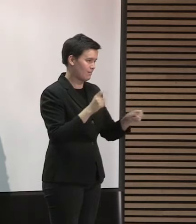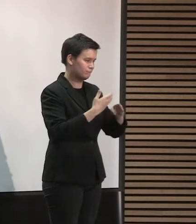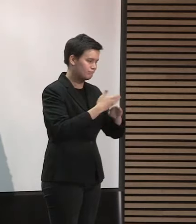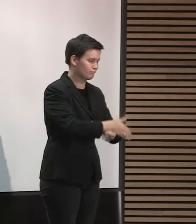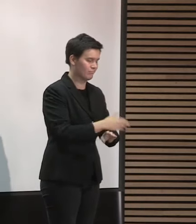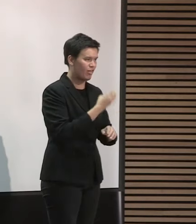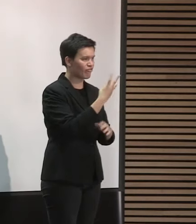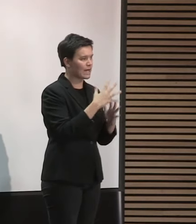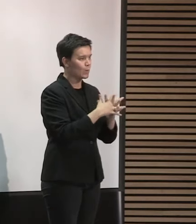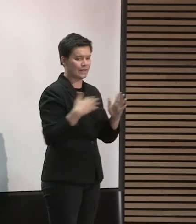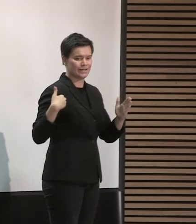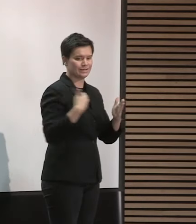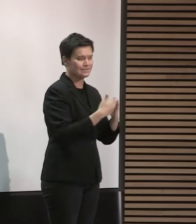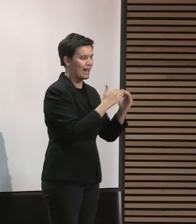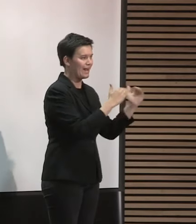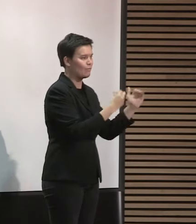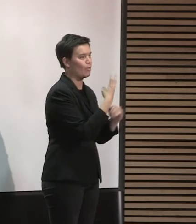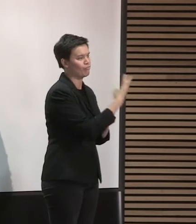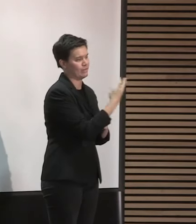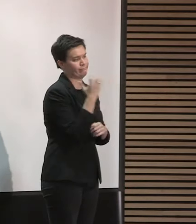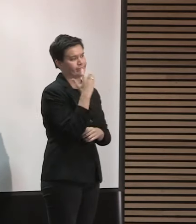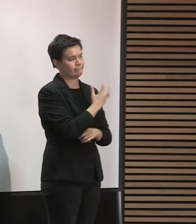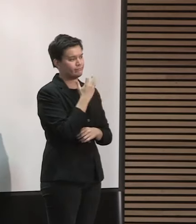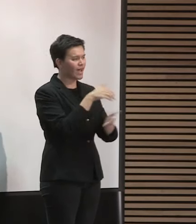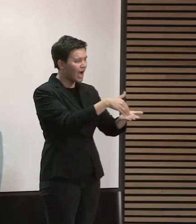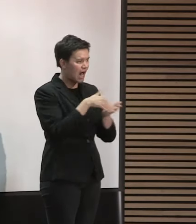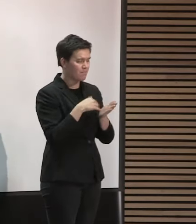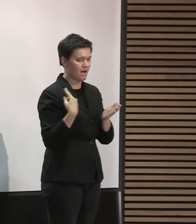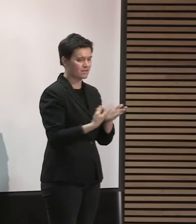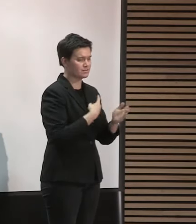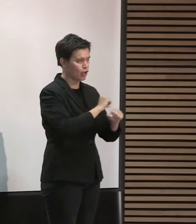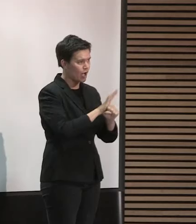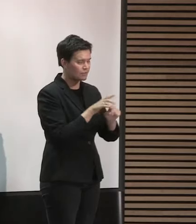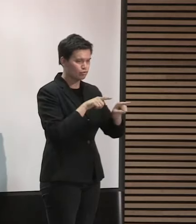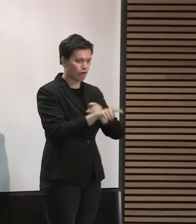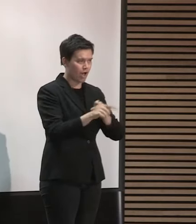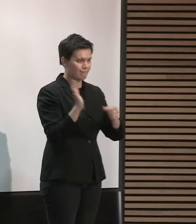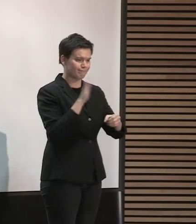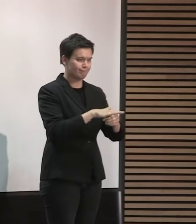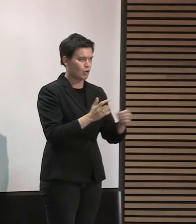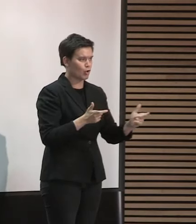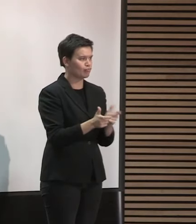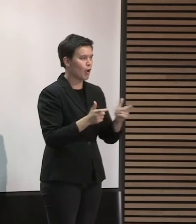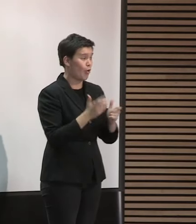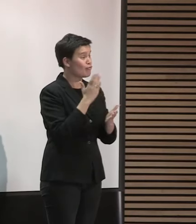avoid further escalation of alert levels in the future. So if you don't have a smartphone, I am very pleased to tell you that we are now